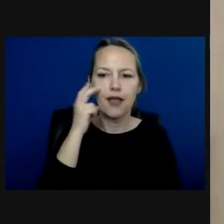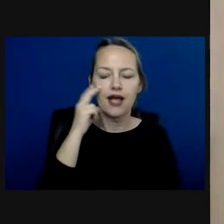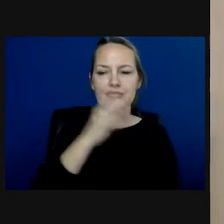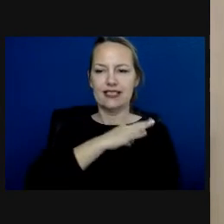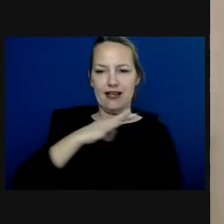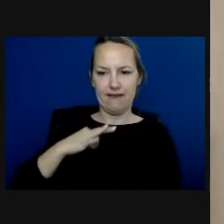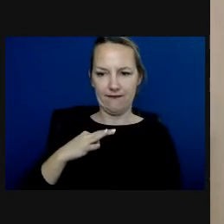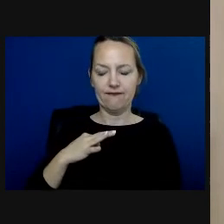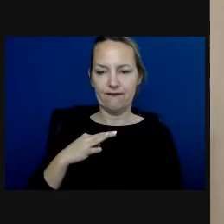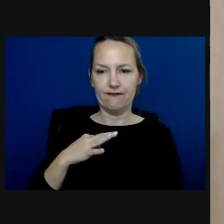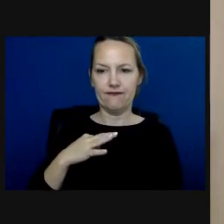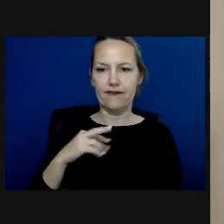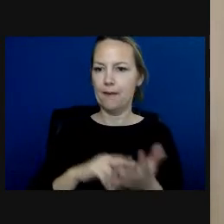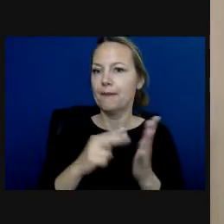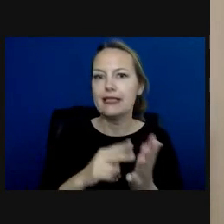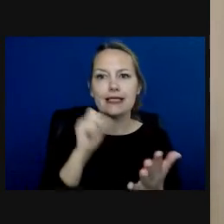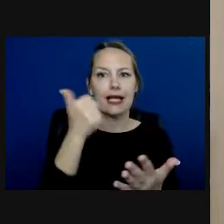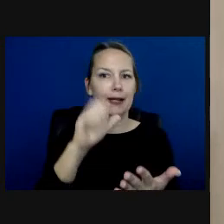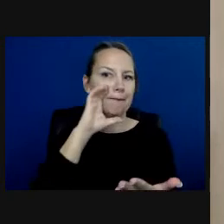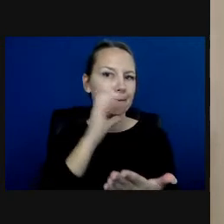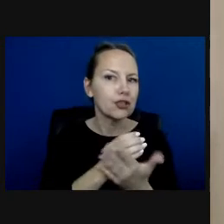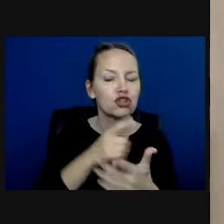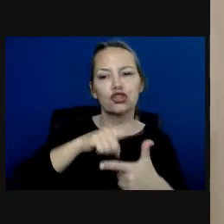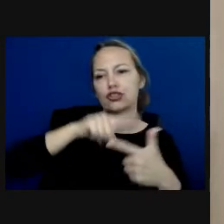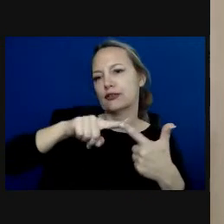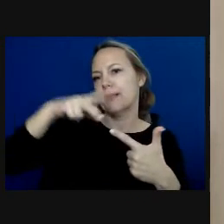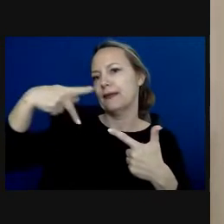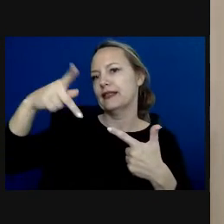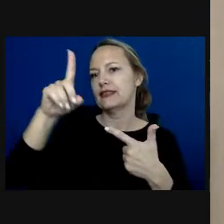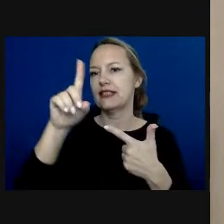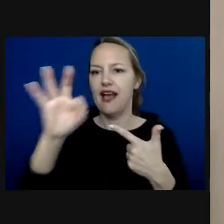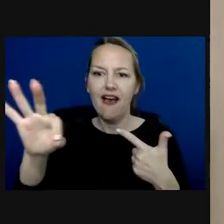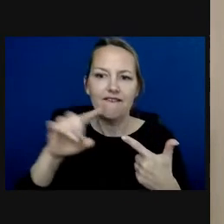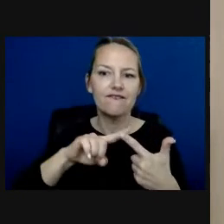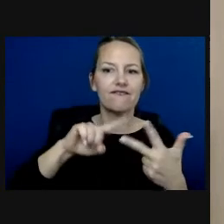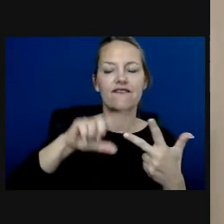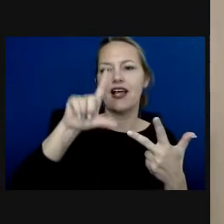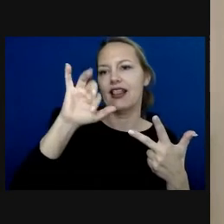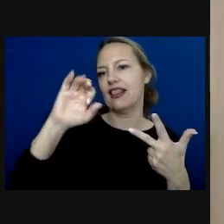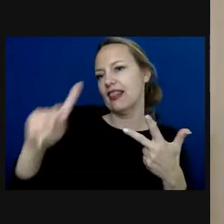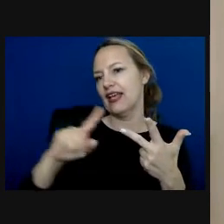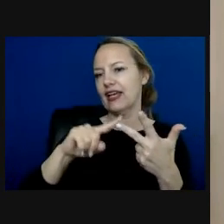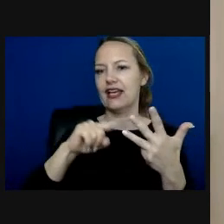This includes pictures, PDFs, links, gifs, and memes.